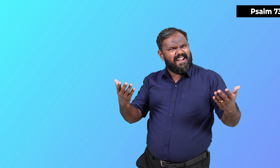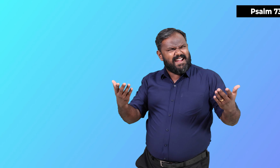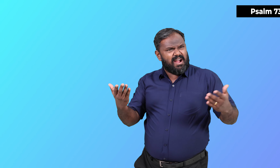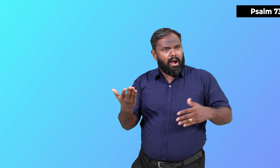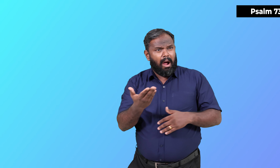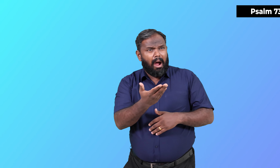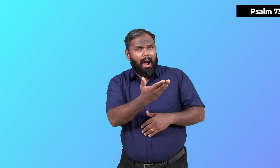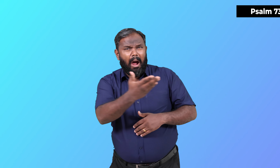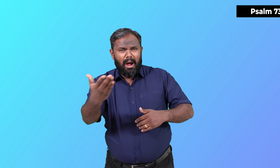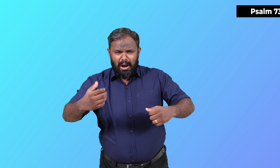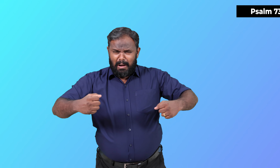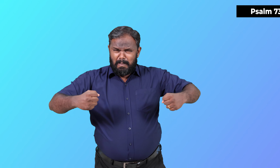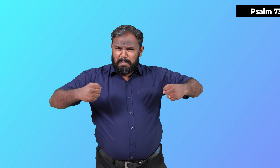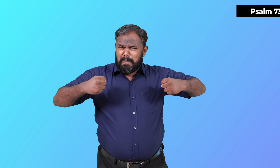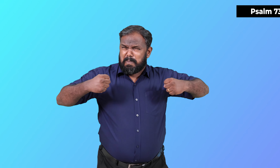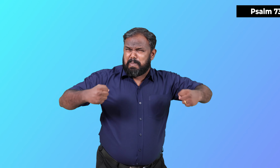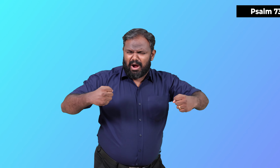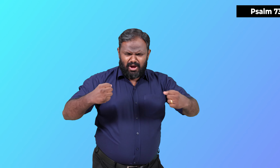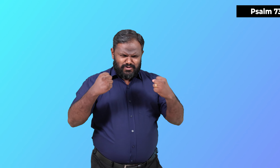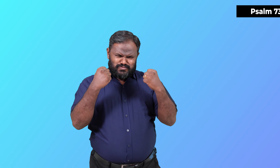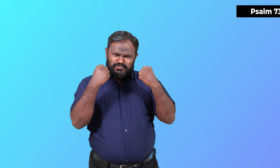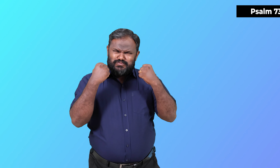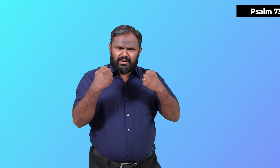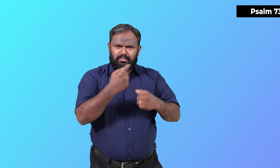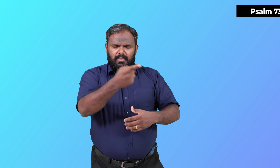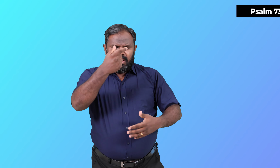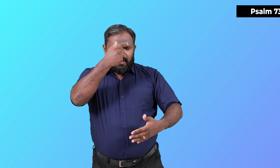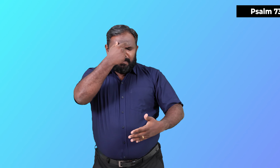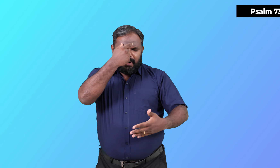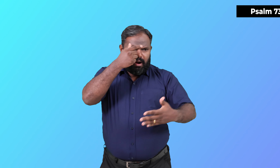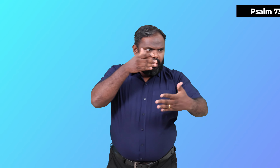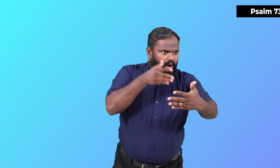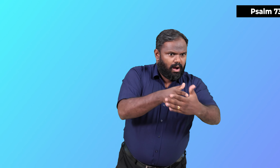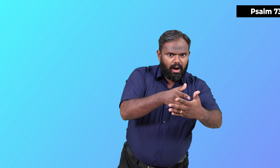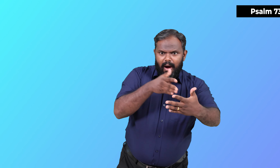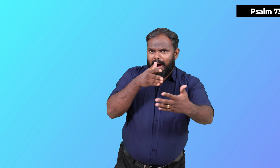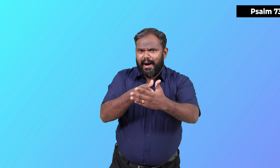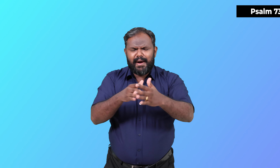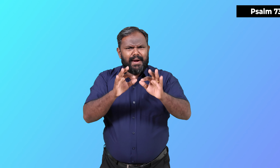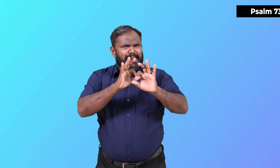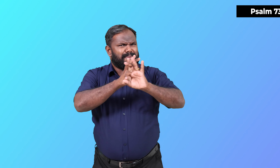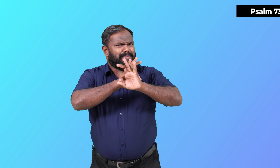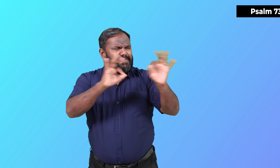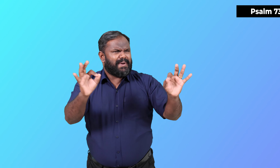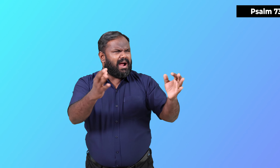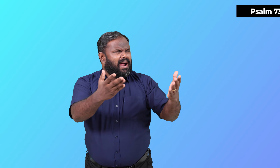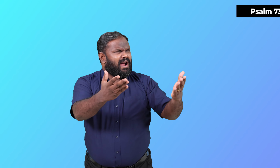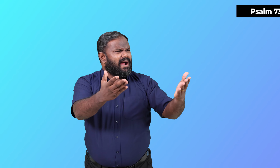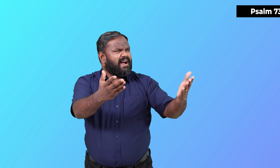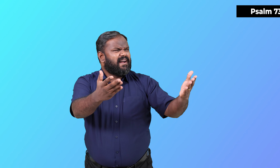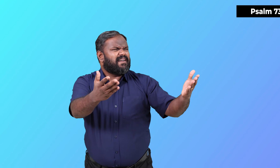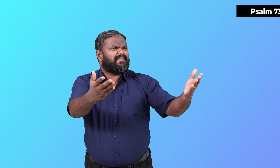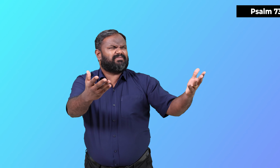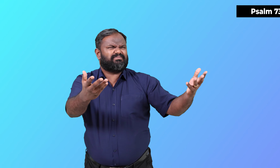They are healthy and strong; they don’t have to struggle to survive.